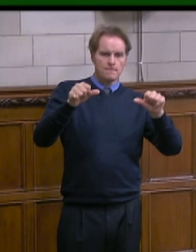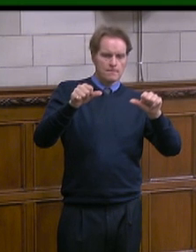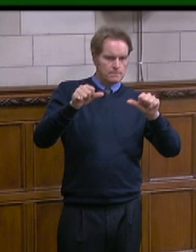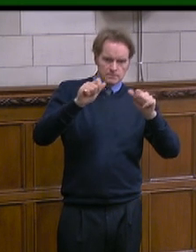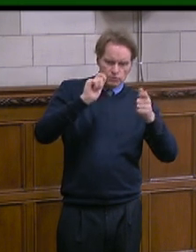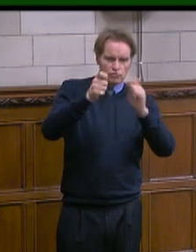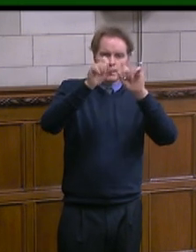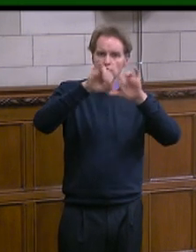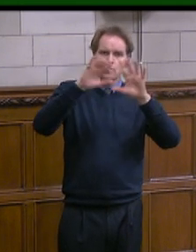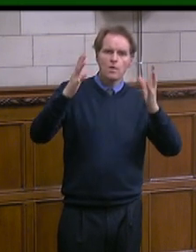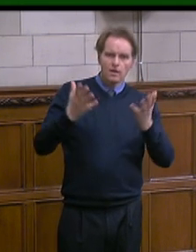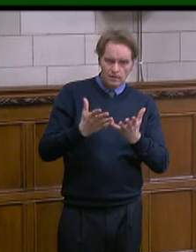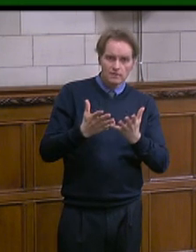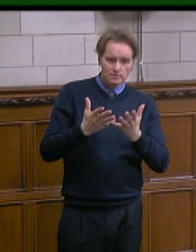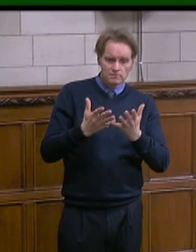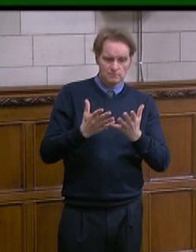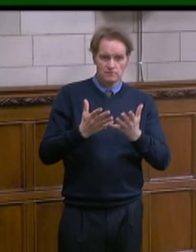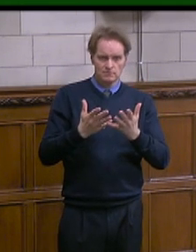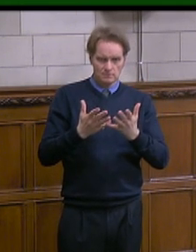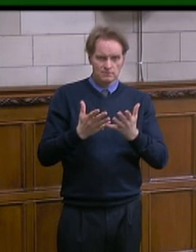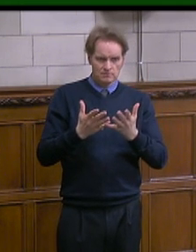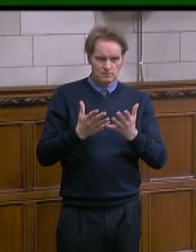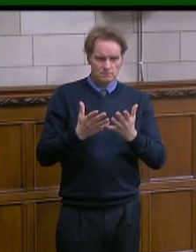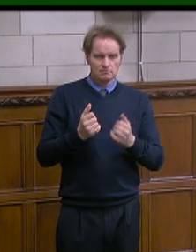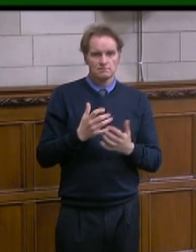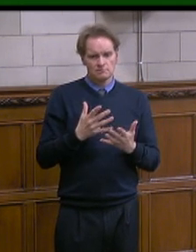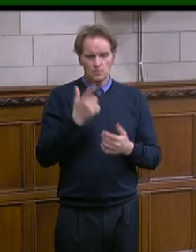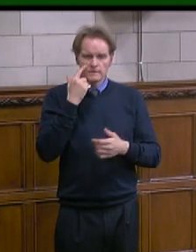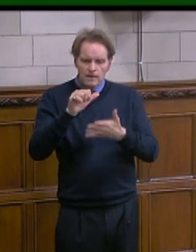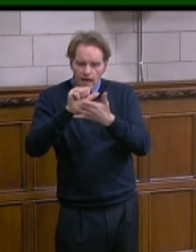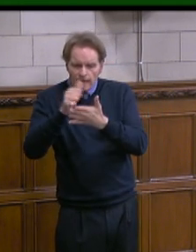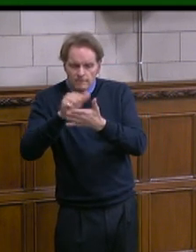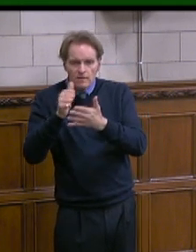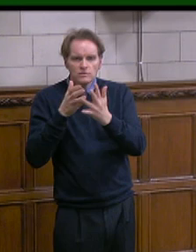that was played out on the television in all those adverts in 2015.